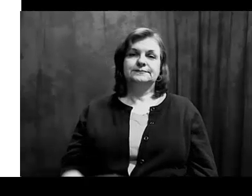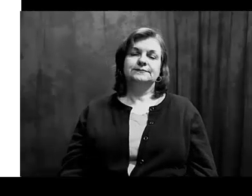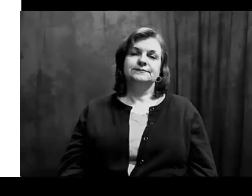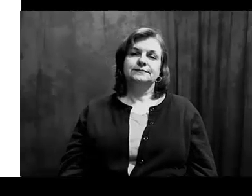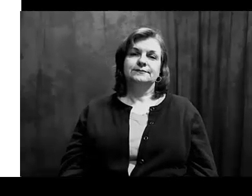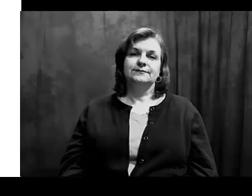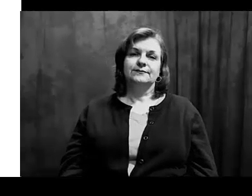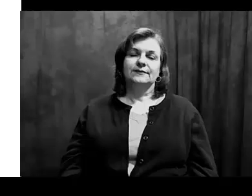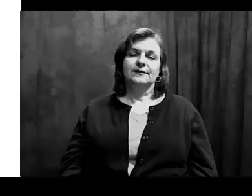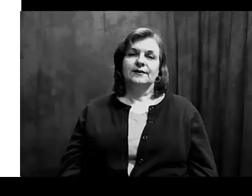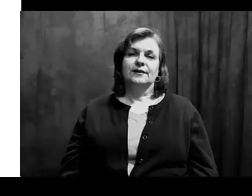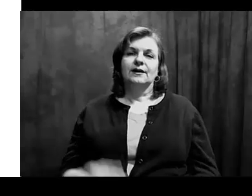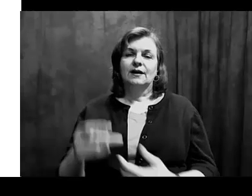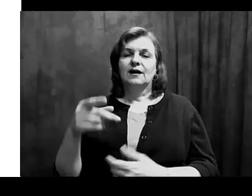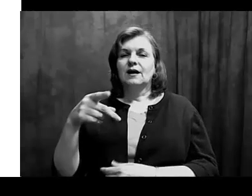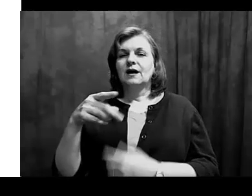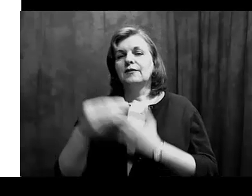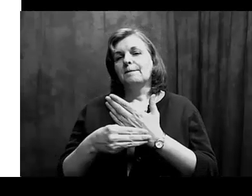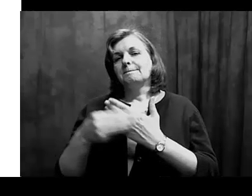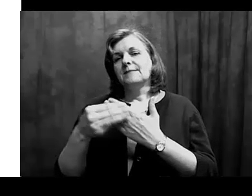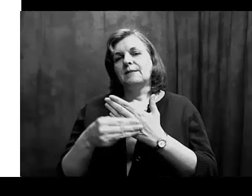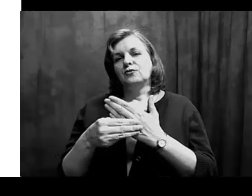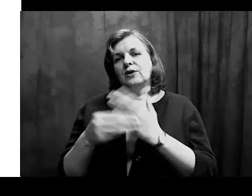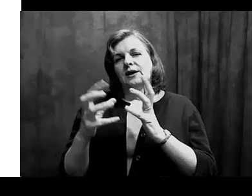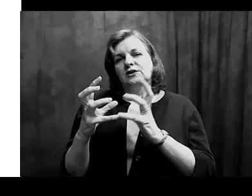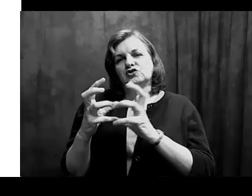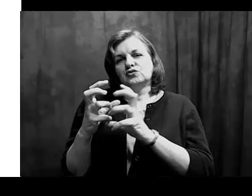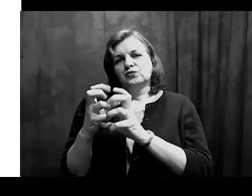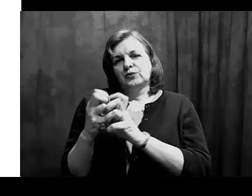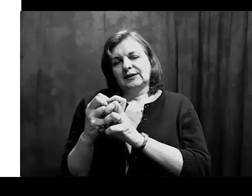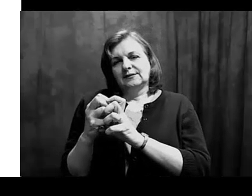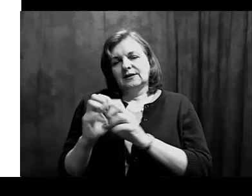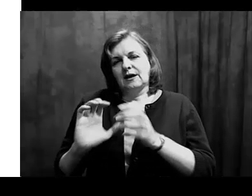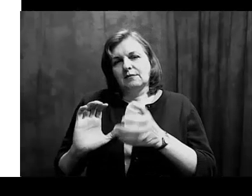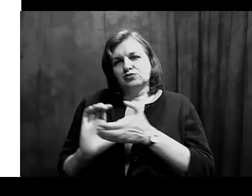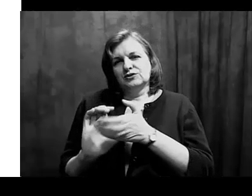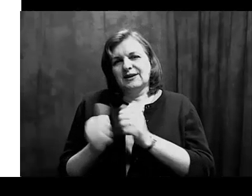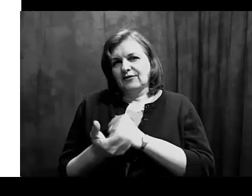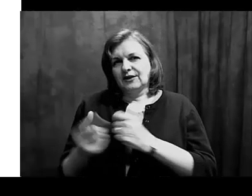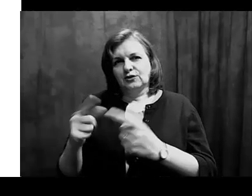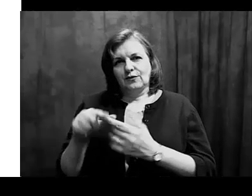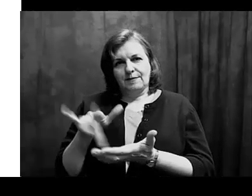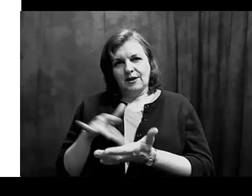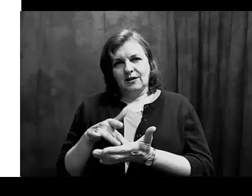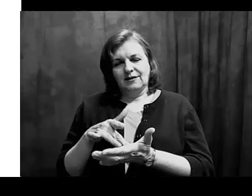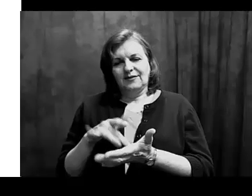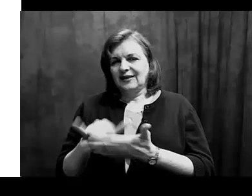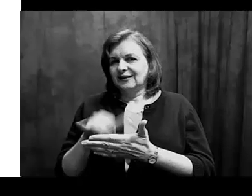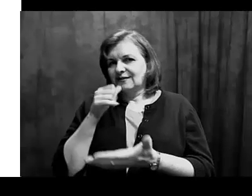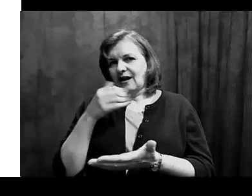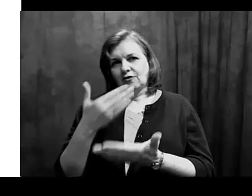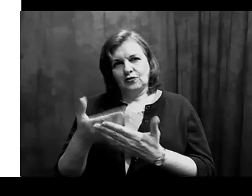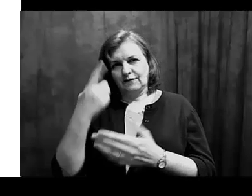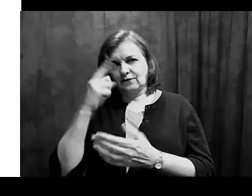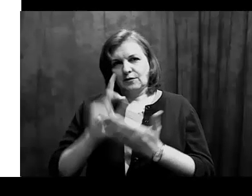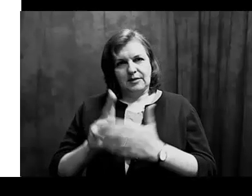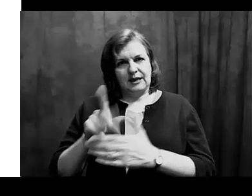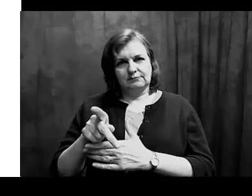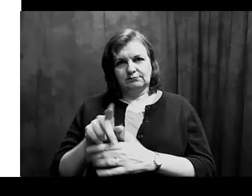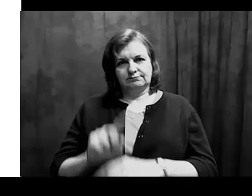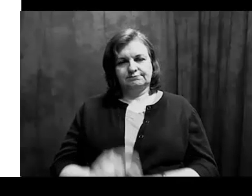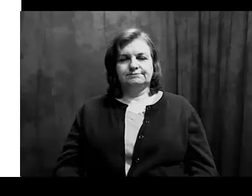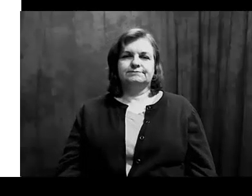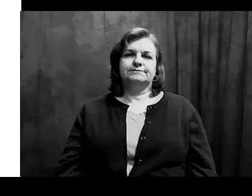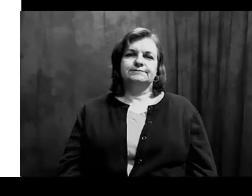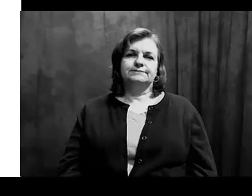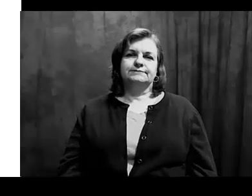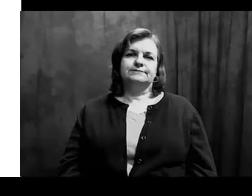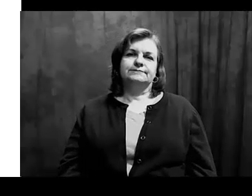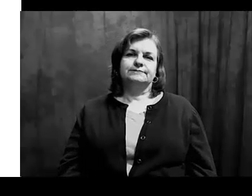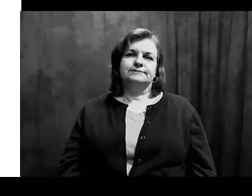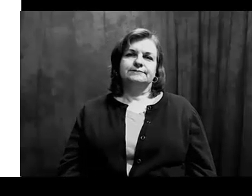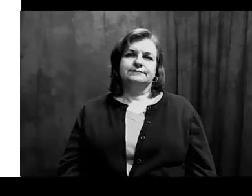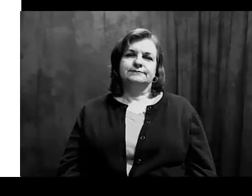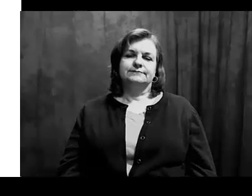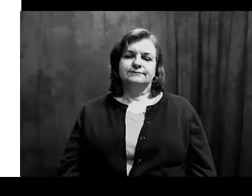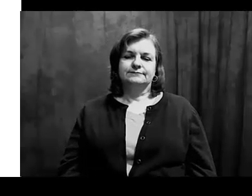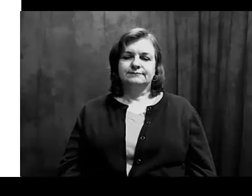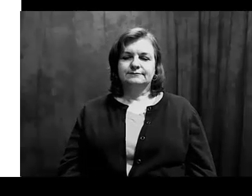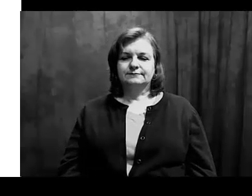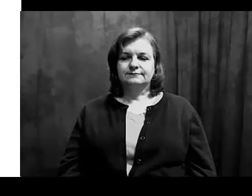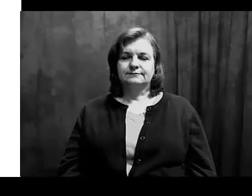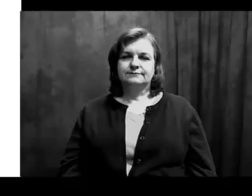but the plasma membrane shrinks down pushes everything to the middle -- this is not a good condition for the plant cell of course!